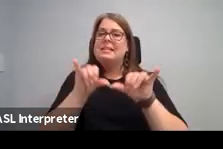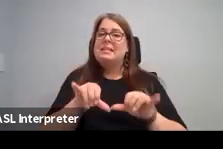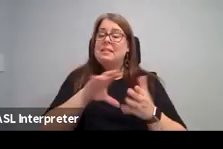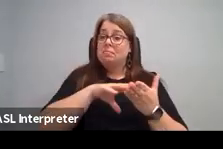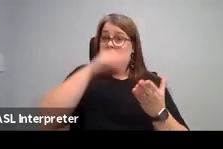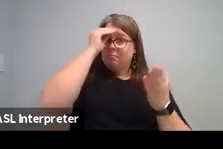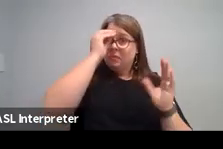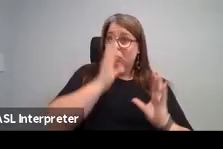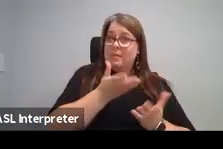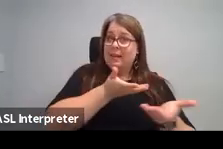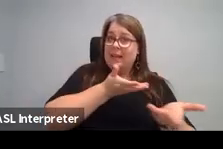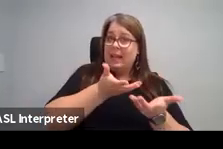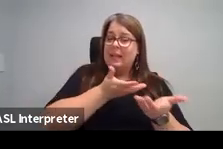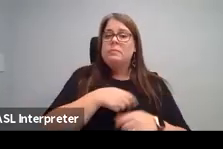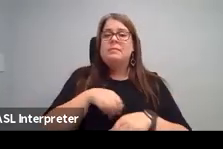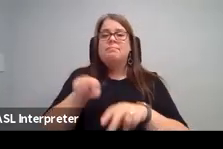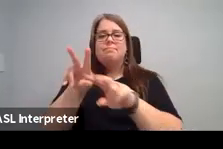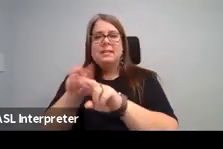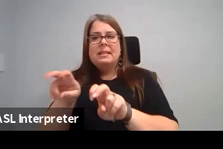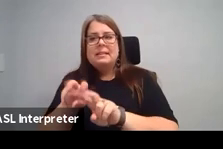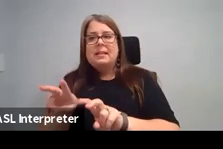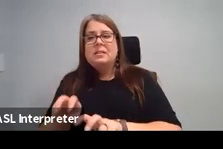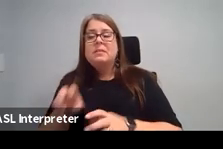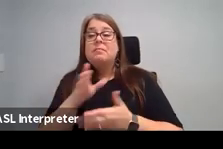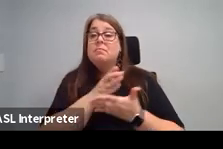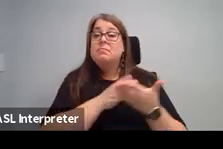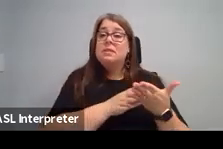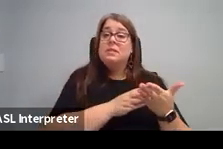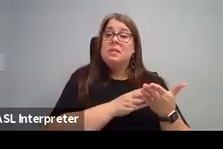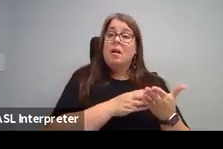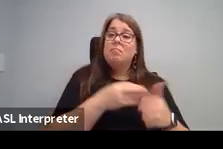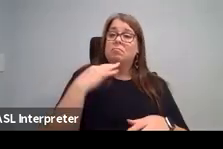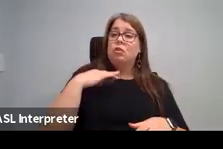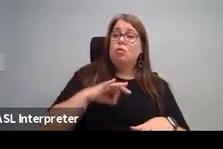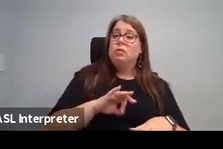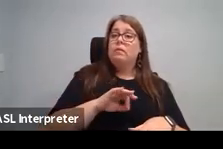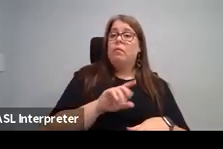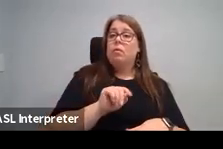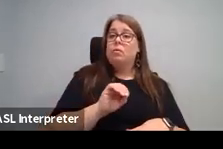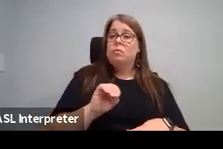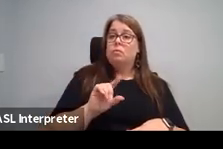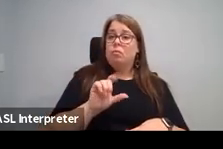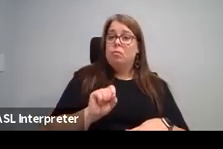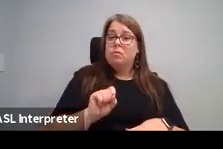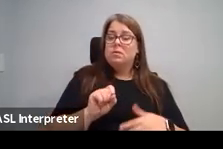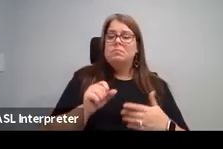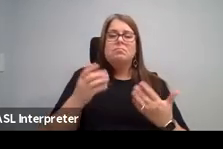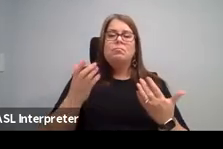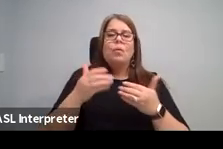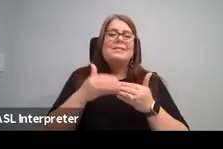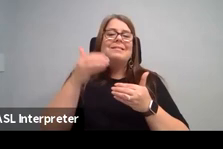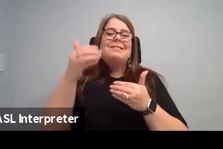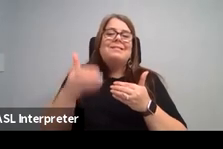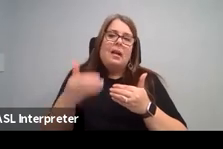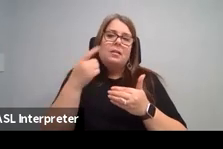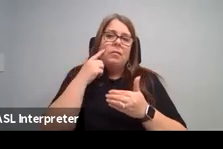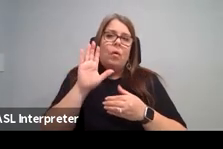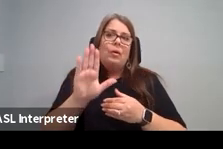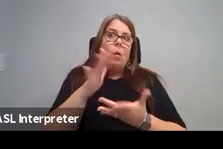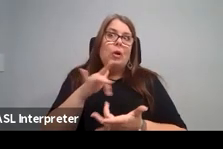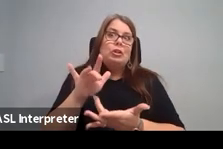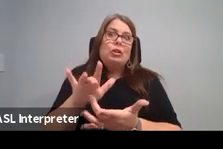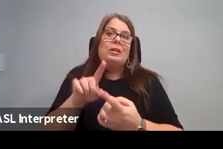Jewyl Alderson Clarke, SDCOE: As well as some of the tools that we find really useful. And then really thinking about what's next in your journey as you go forward to support students this year.